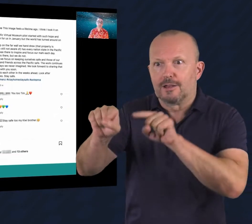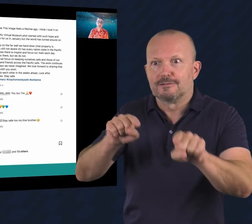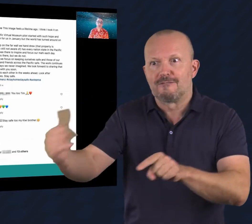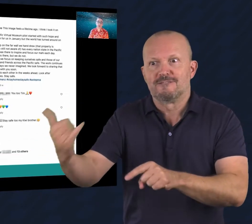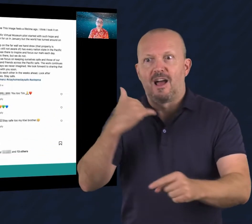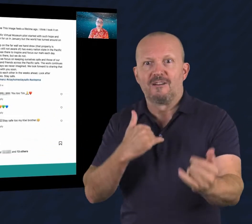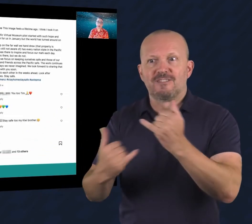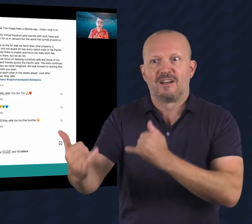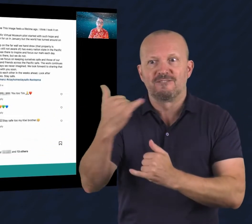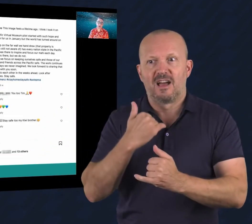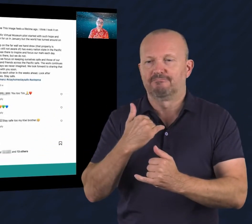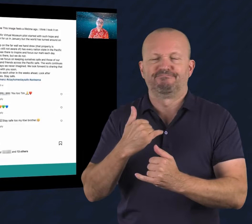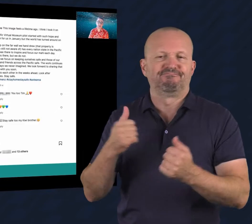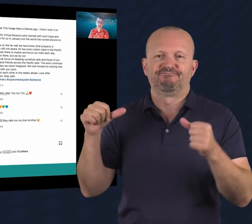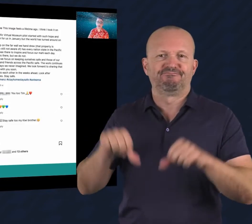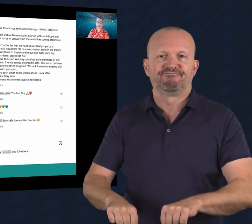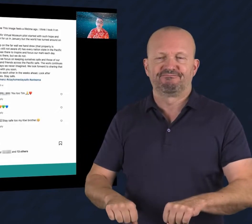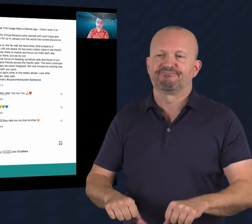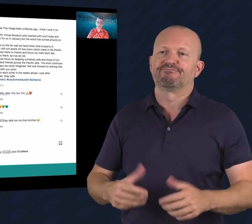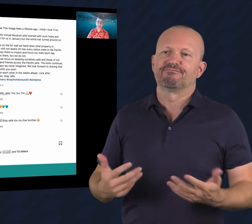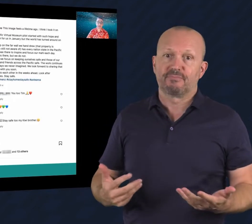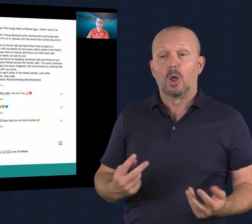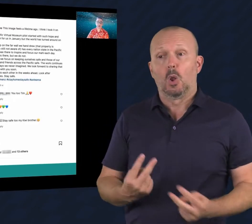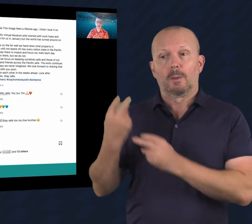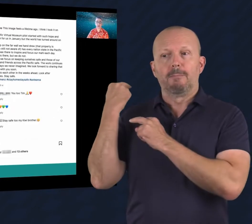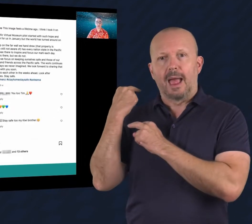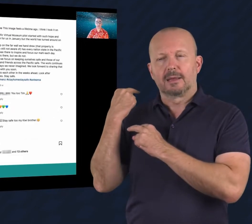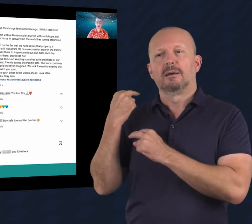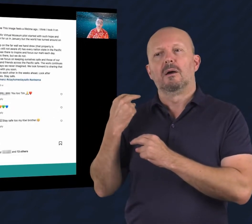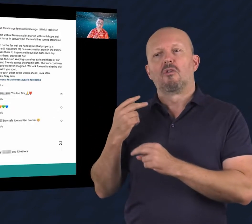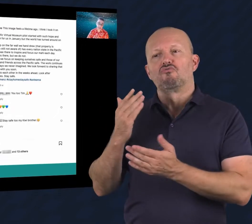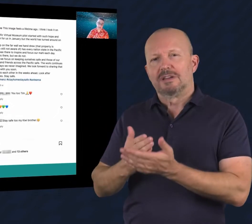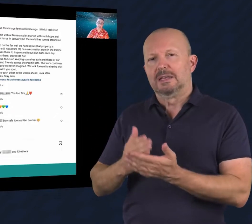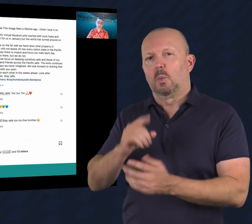Looking back at that moment, I'm really proud to say that we actually did cancel that workshop on 10 March,